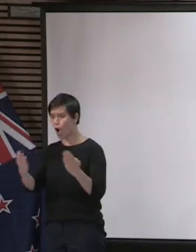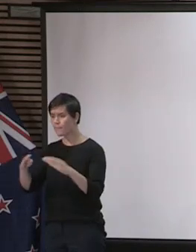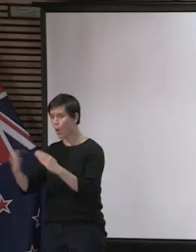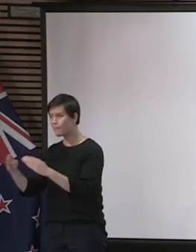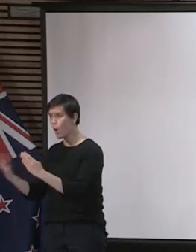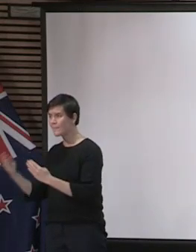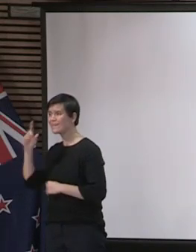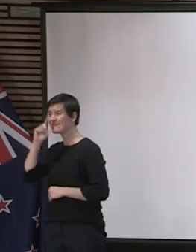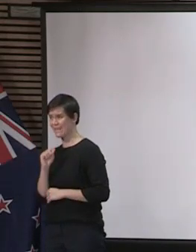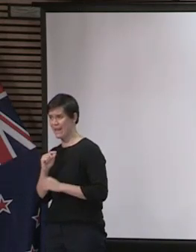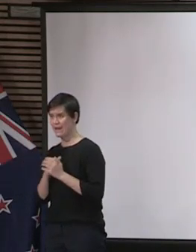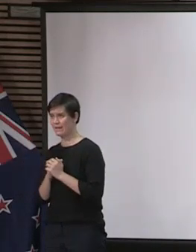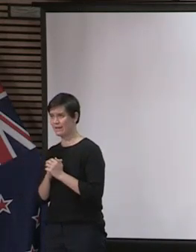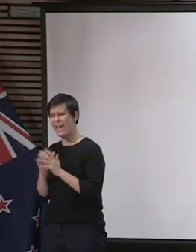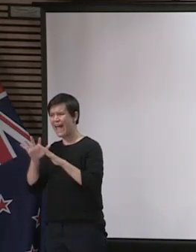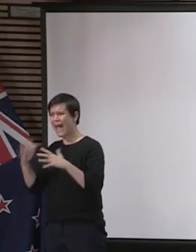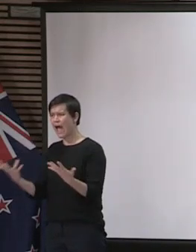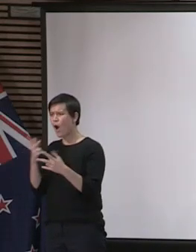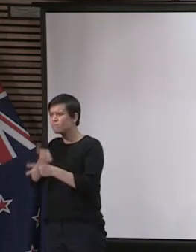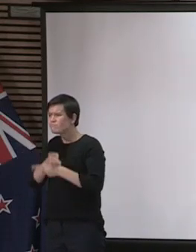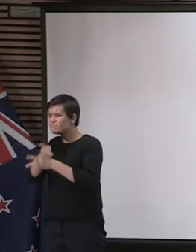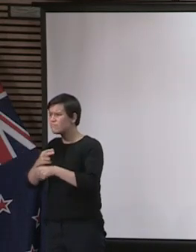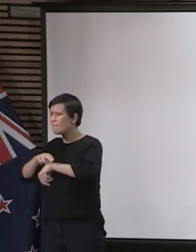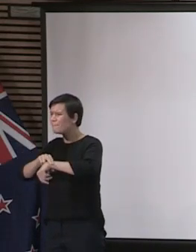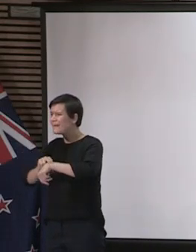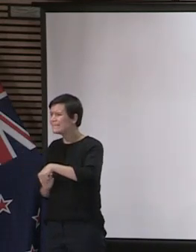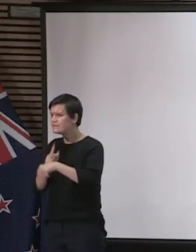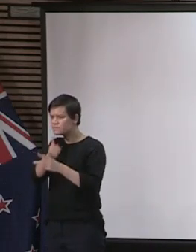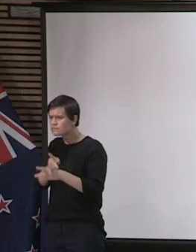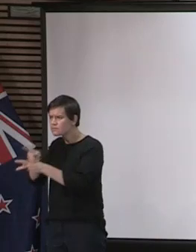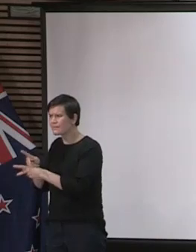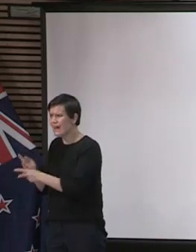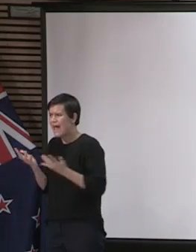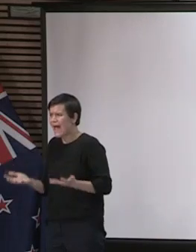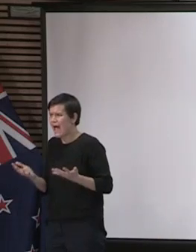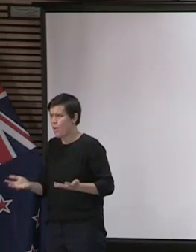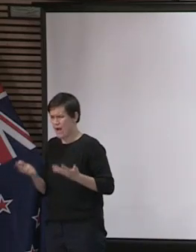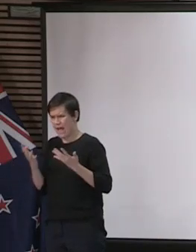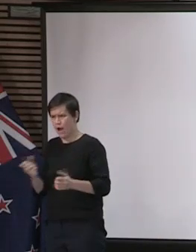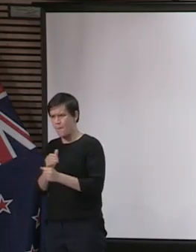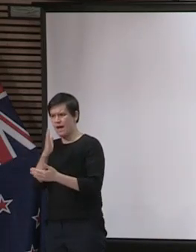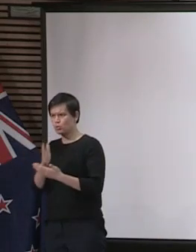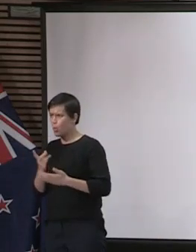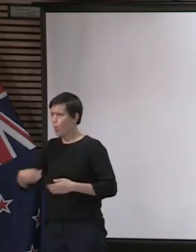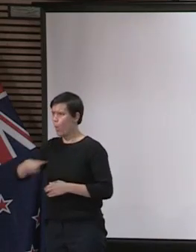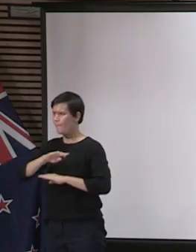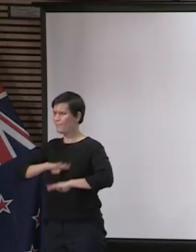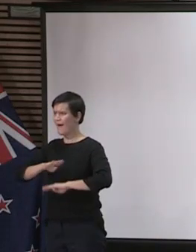with the ramp up of business activity, people being able to go to shops and warehouses? How is that going to be